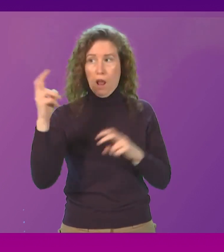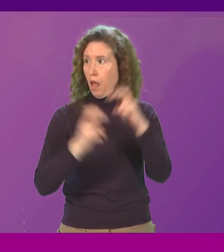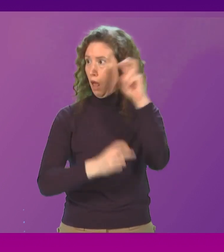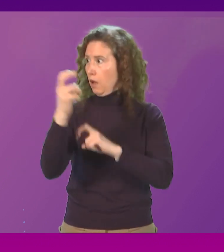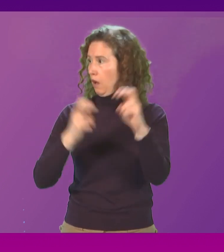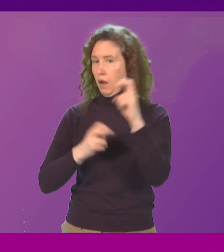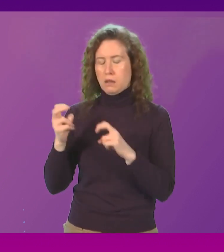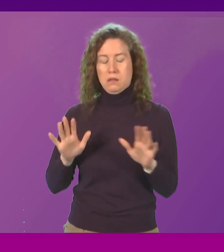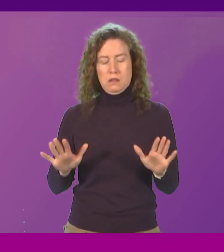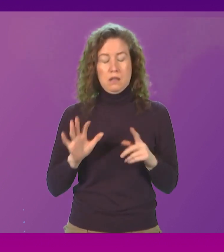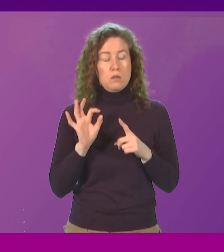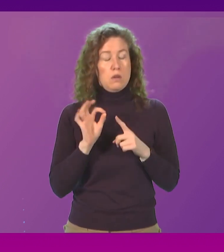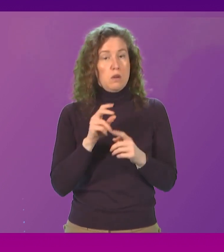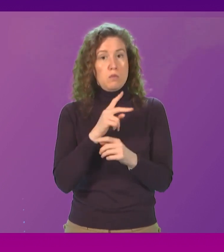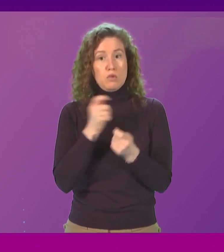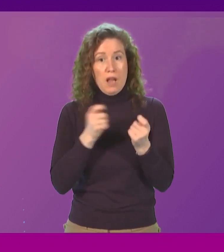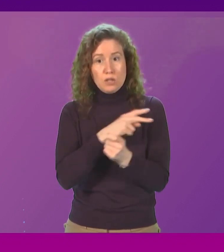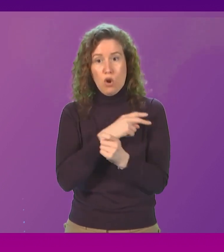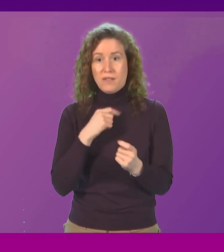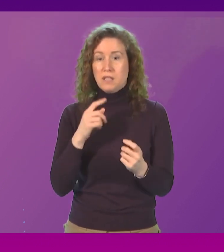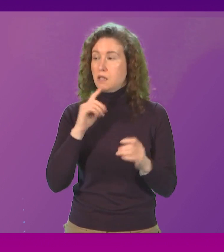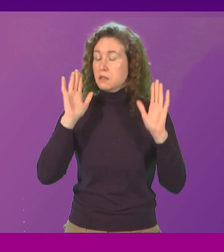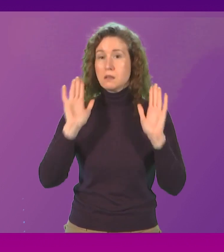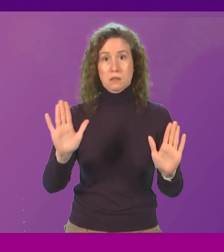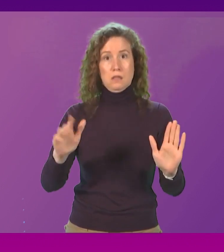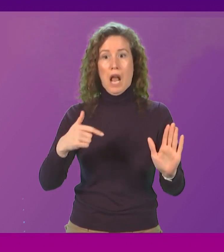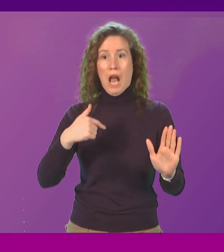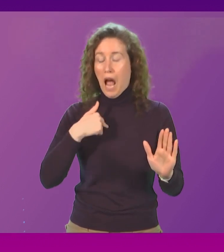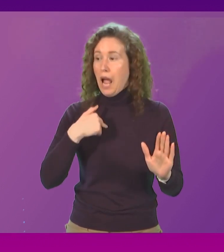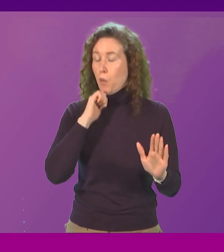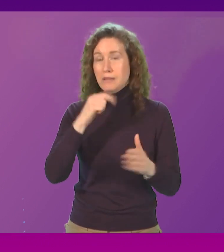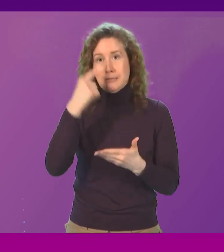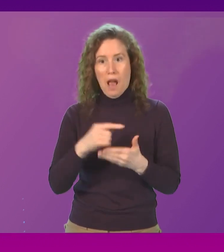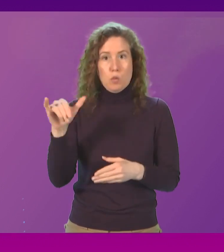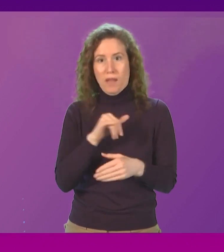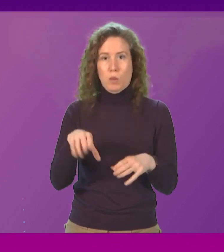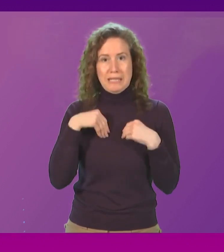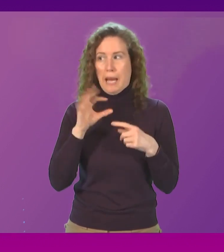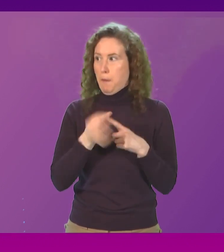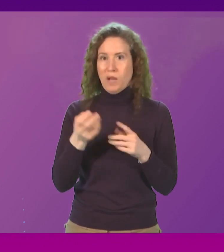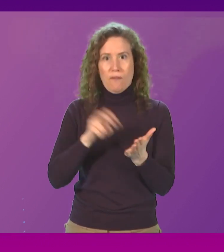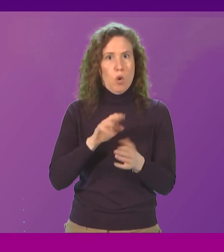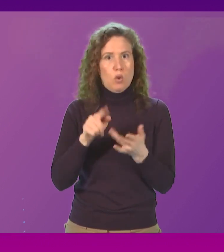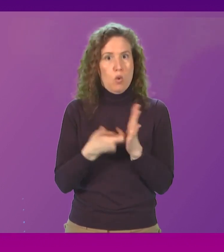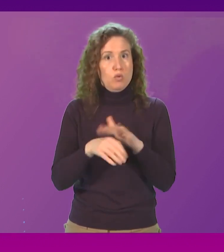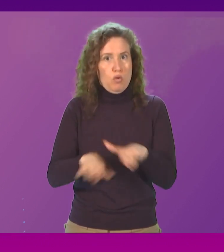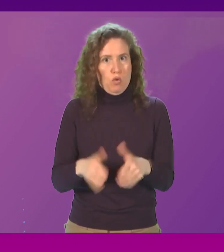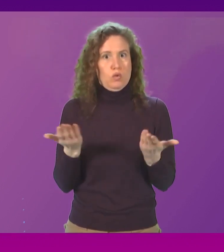First of all, I will decide when we are and are not taking points of order.